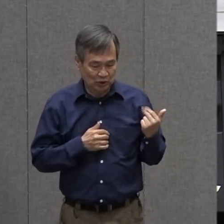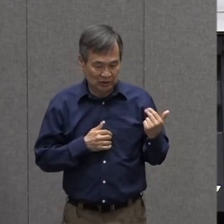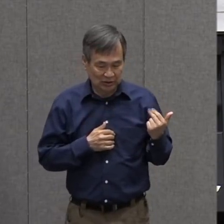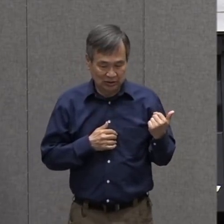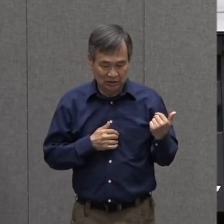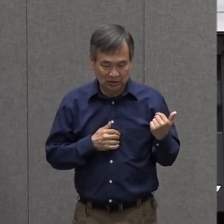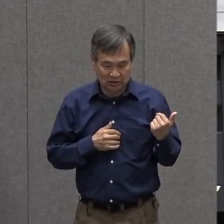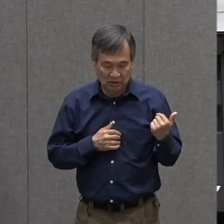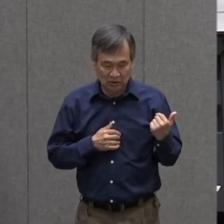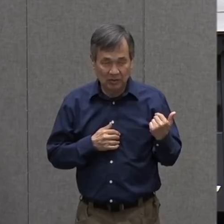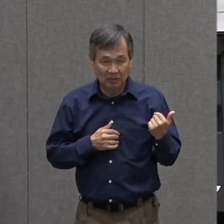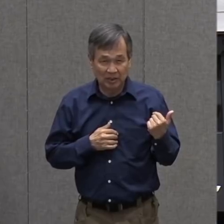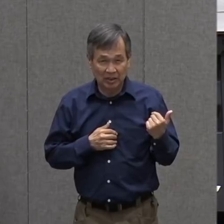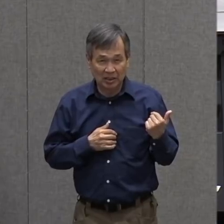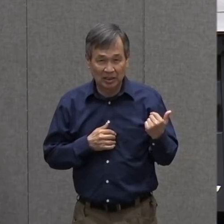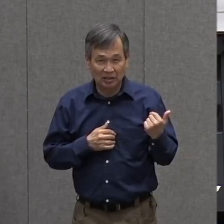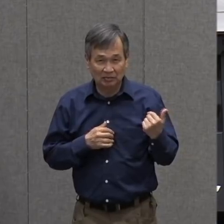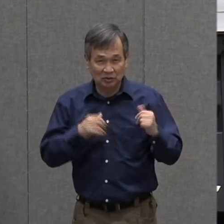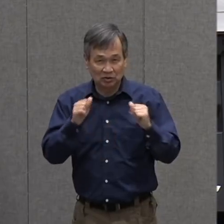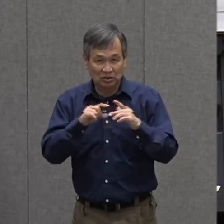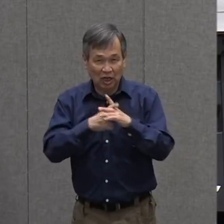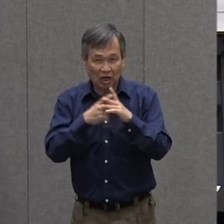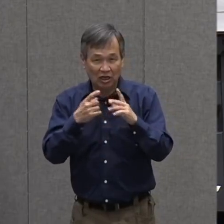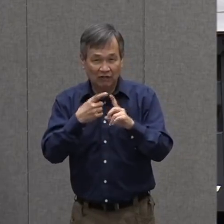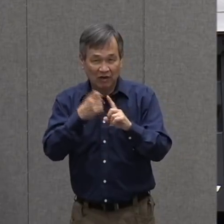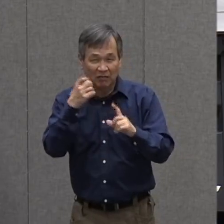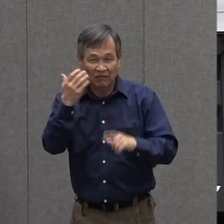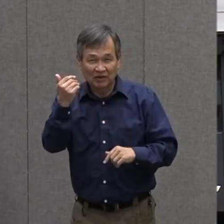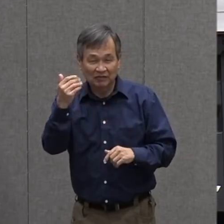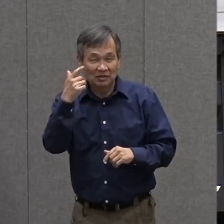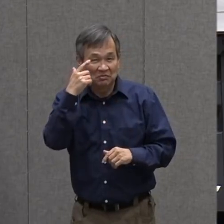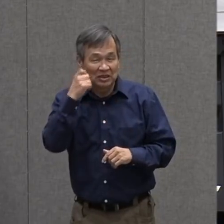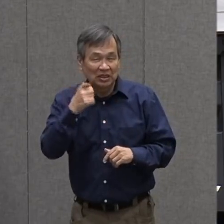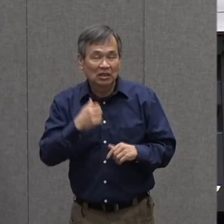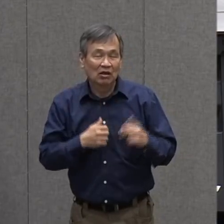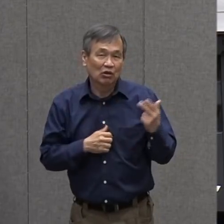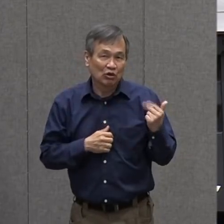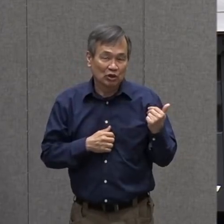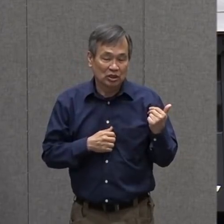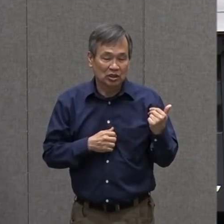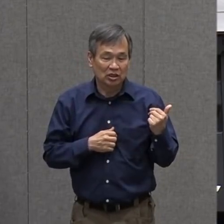Maybe I wanna get to 15 because I know it's only gonna be 13, 14, 15.